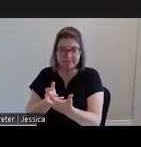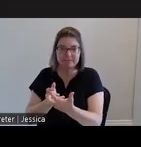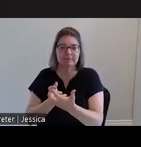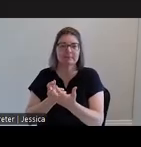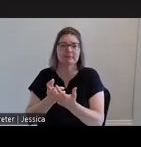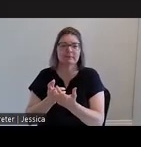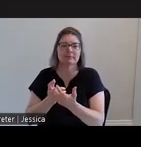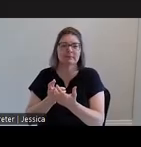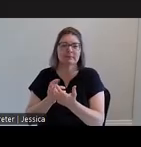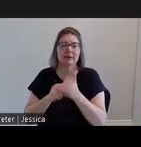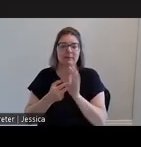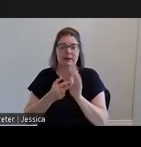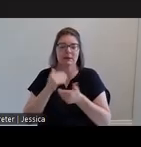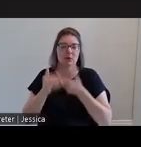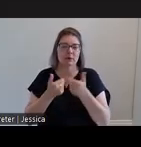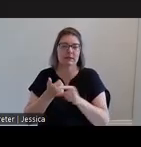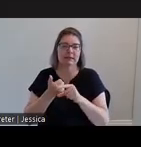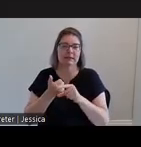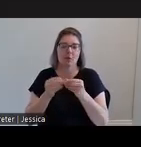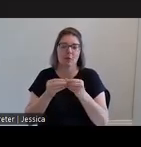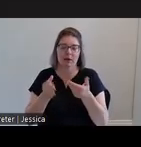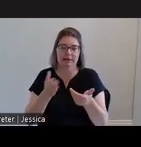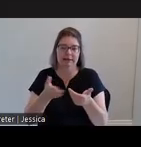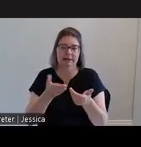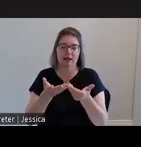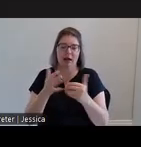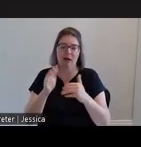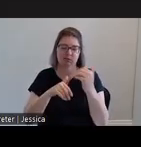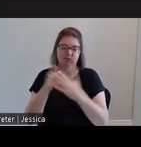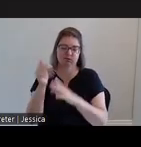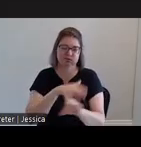go a lot easier and help create a comfortable environment for them